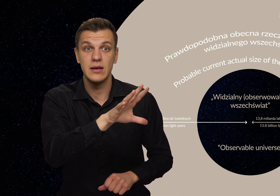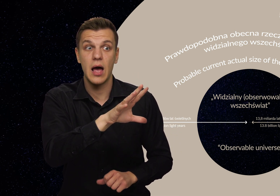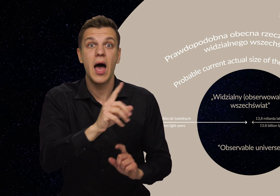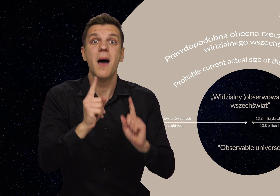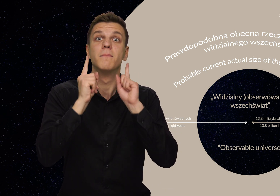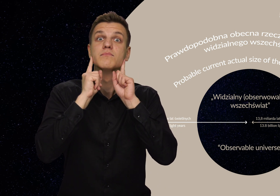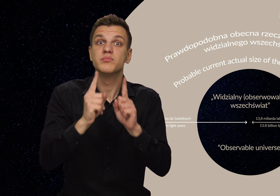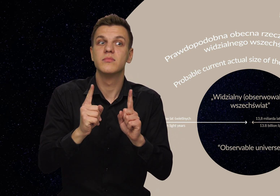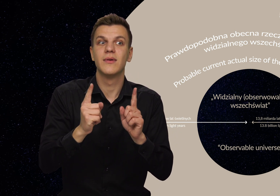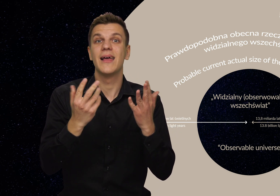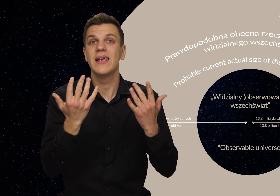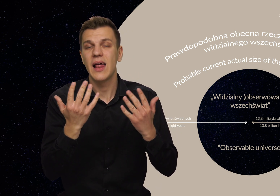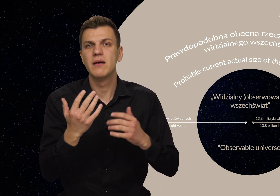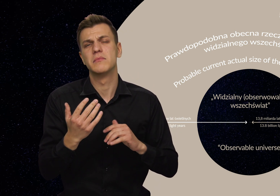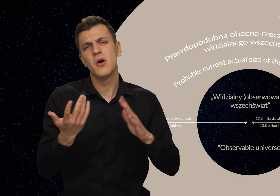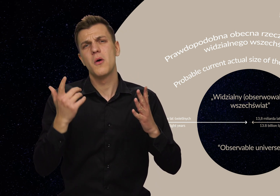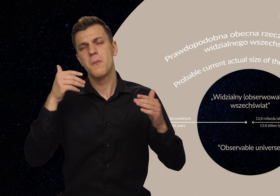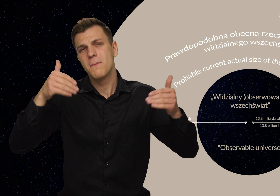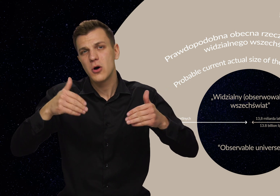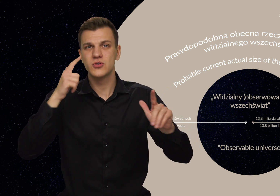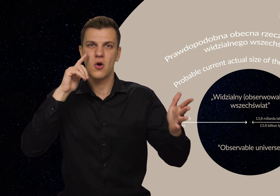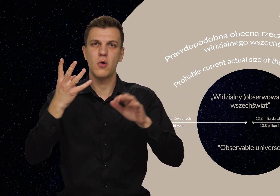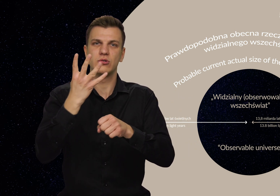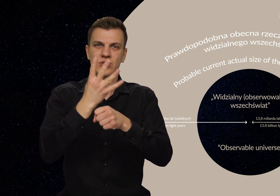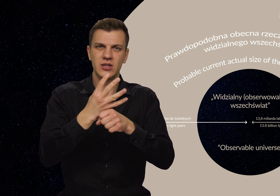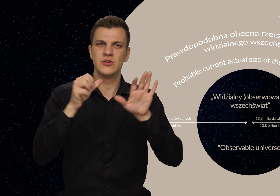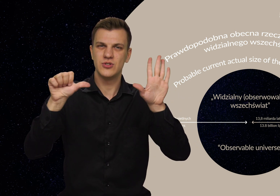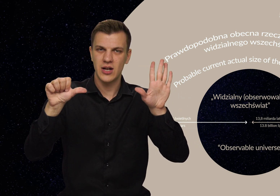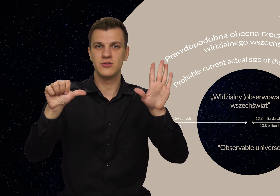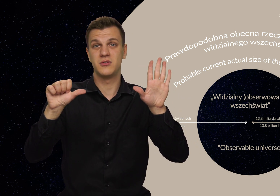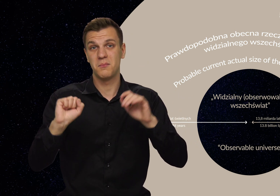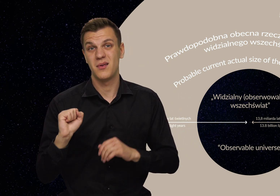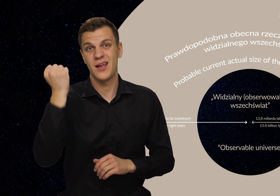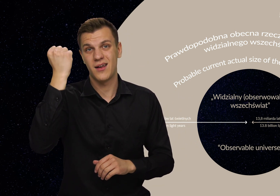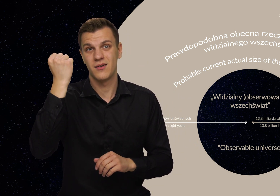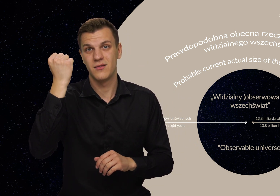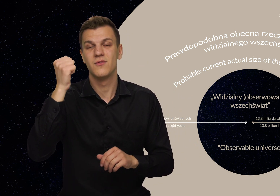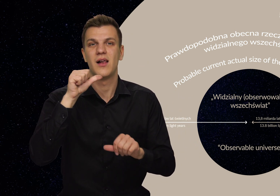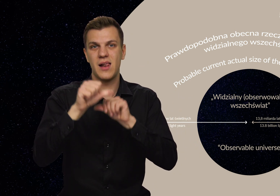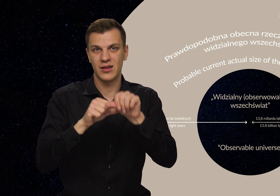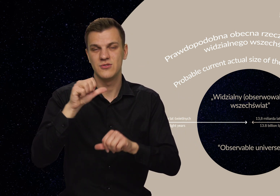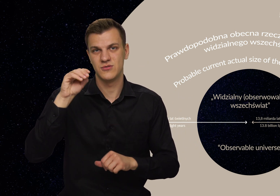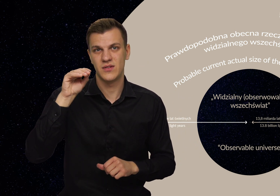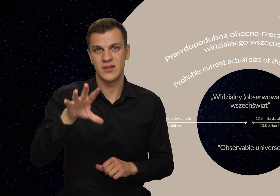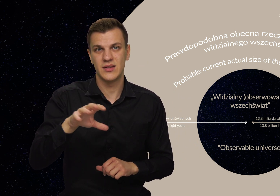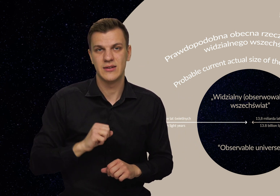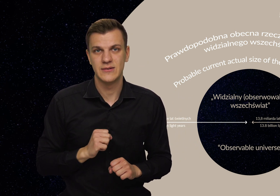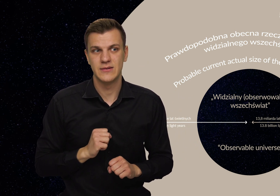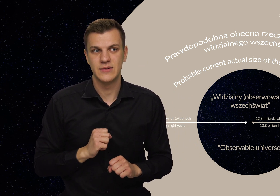may in fact now be located as far away as 46 billion light years.